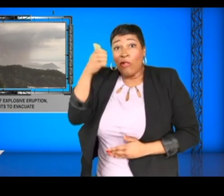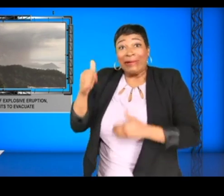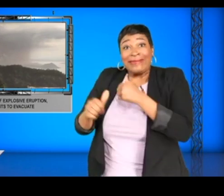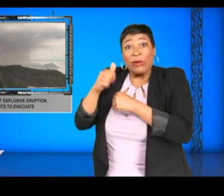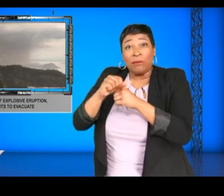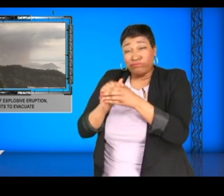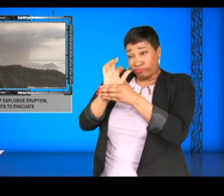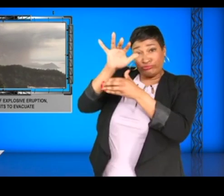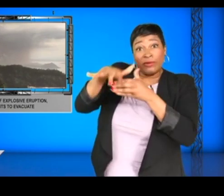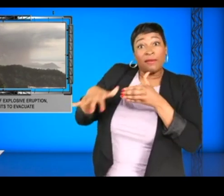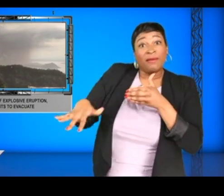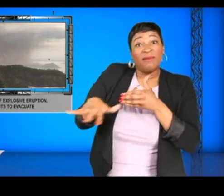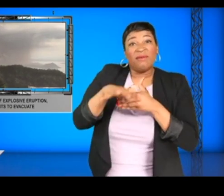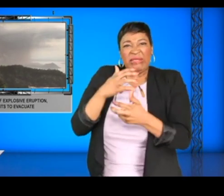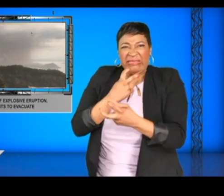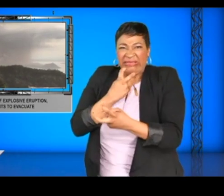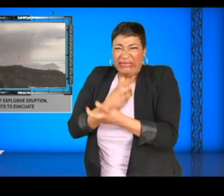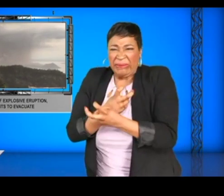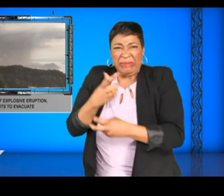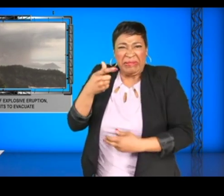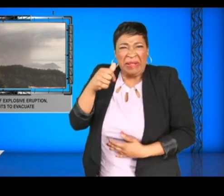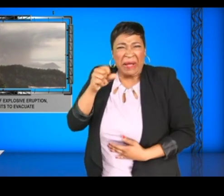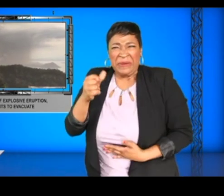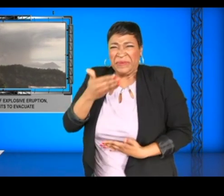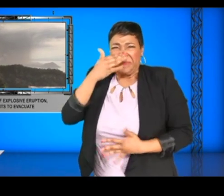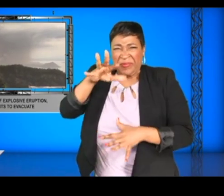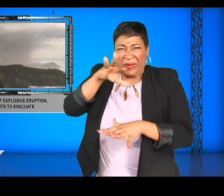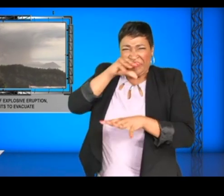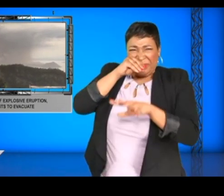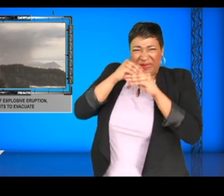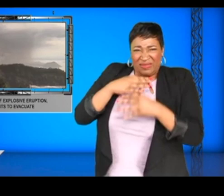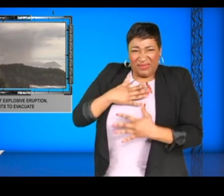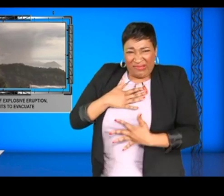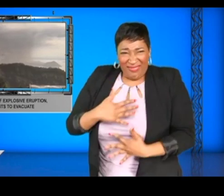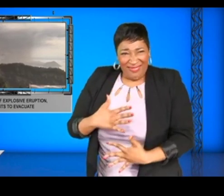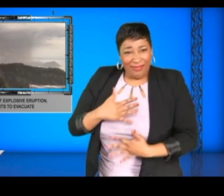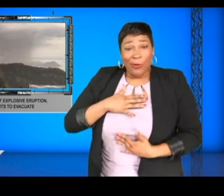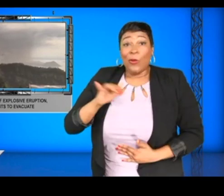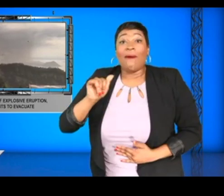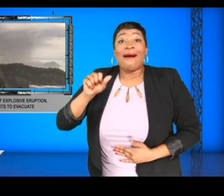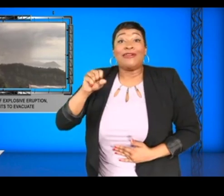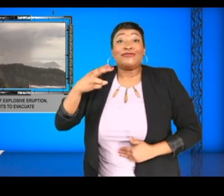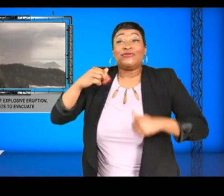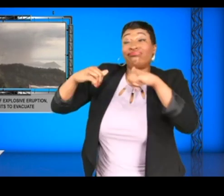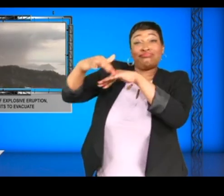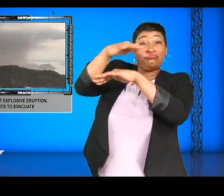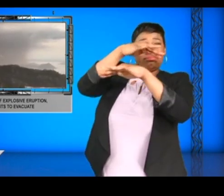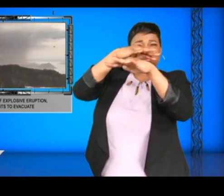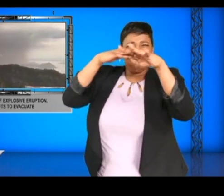Other threats include deadly toxic gases emanating from the eruption and mud flows caused by